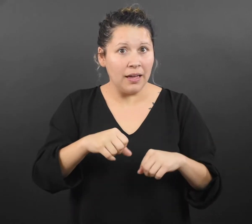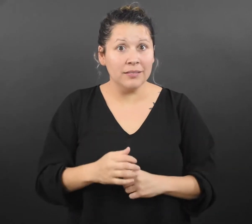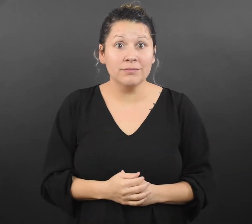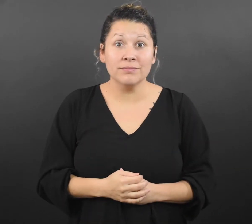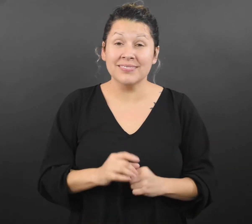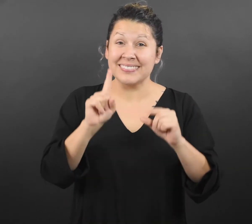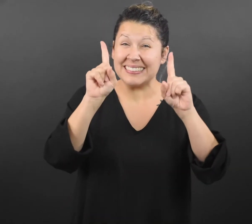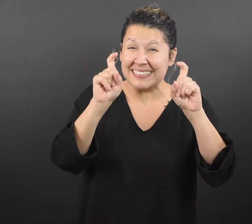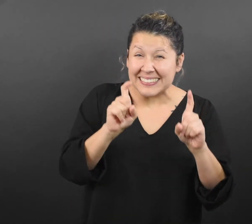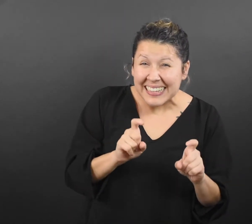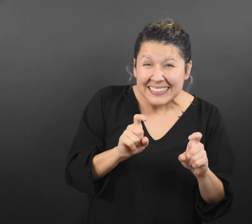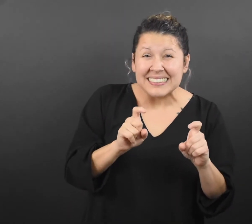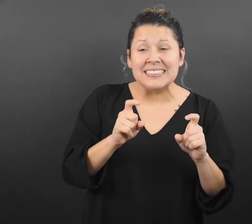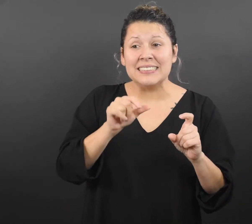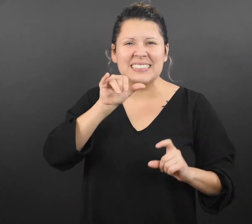Get tested and stay home if you feel sick.